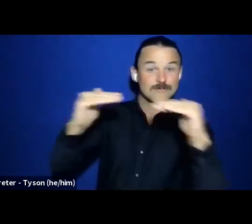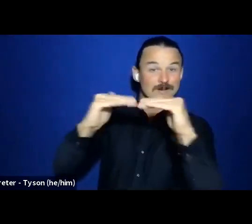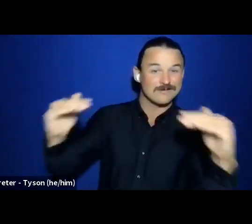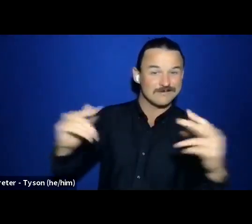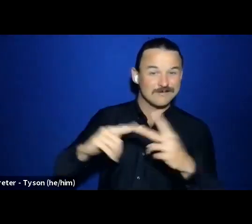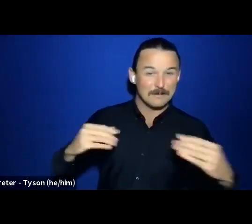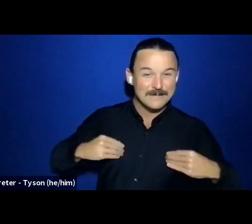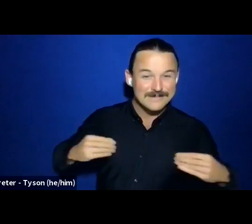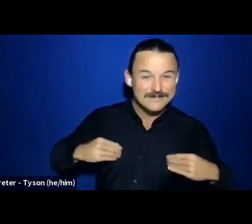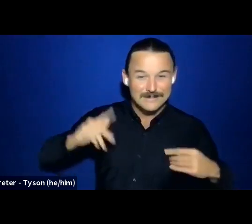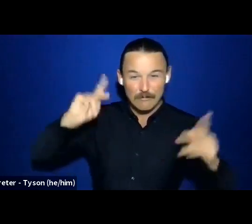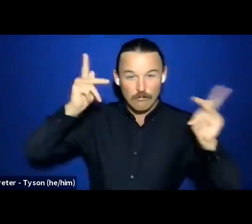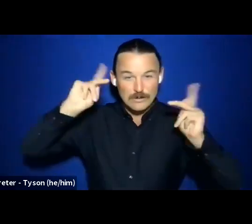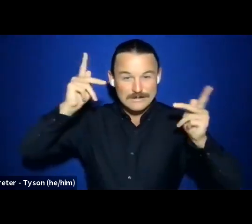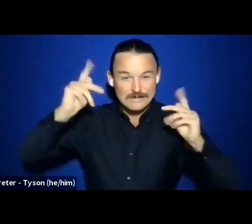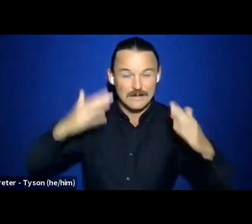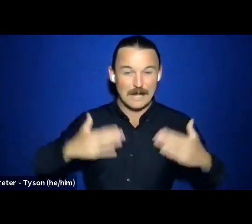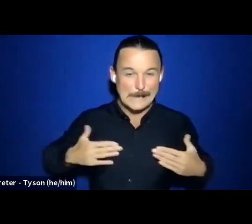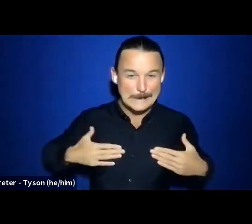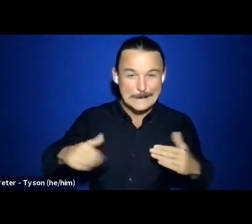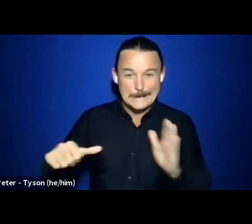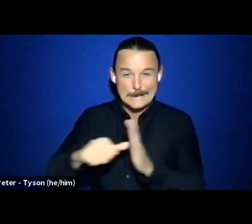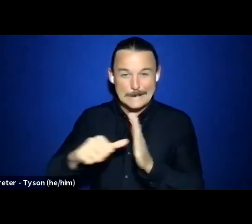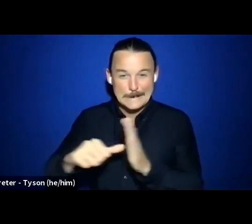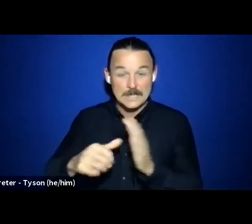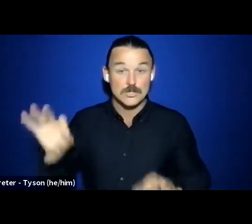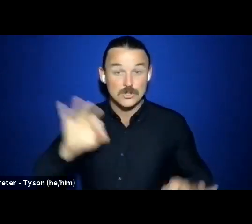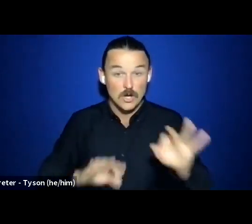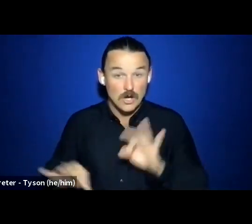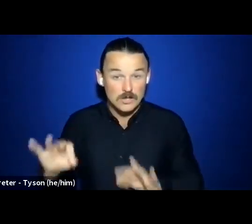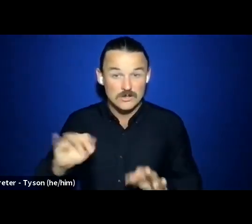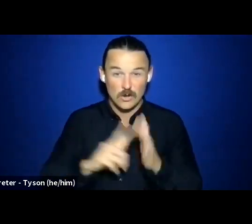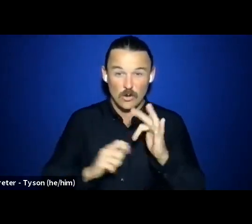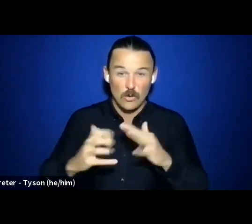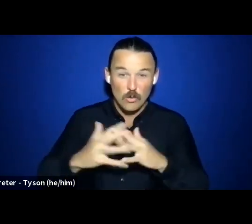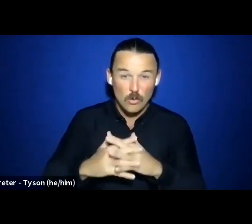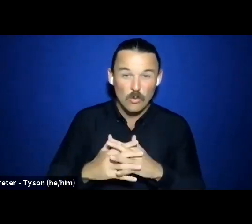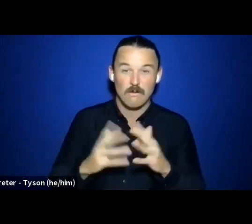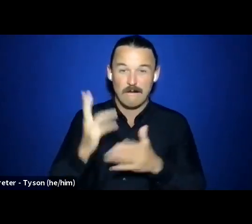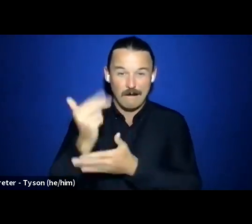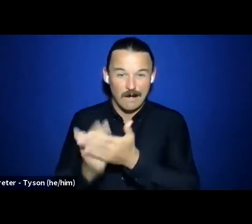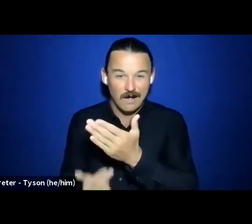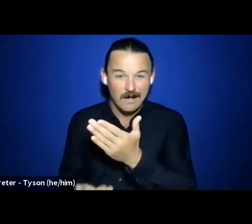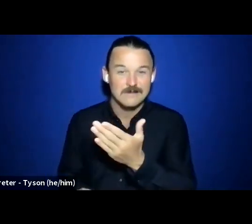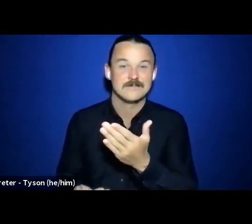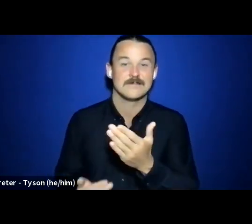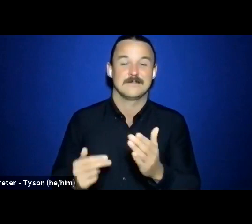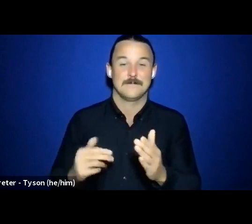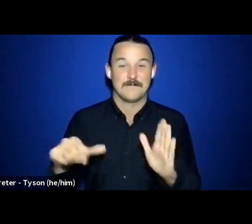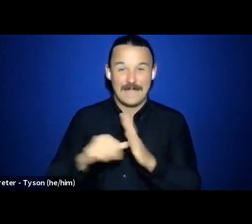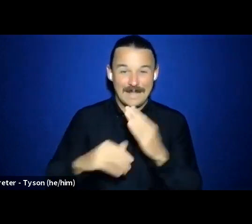ms of social justice is ms of social justice, business, Paul ms of social justice, business, Politics health. Five Politics help finance side. cience, the law the cience, the law the arts, it,